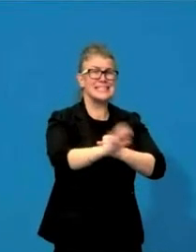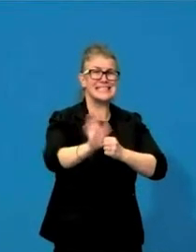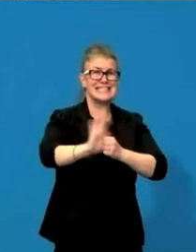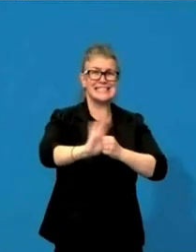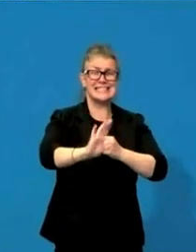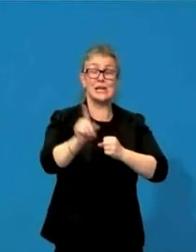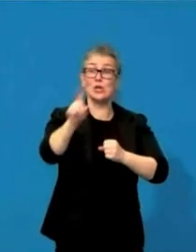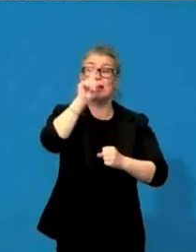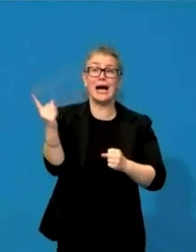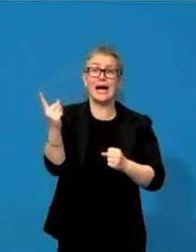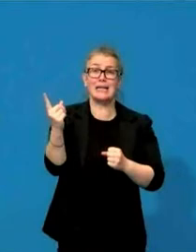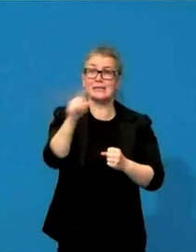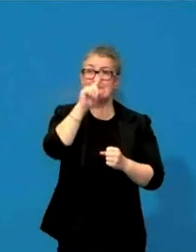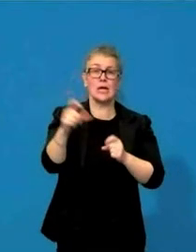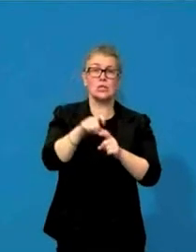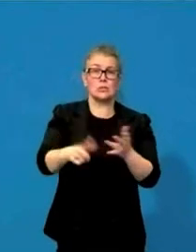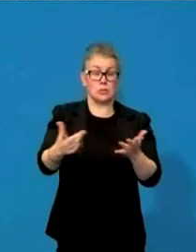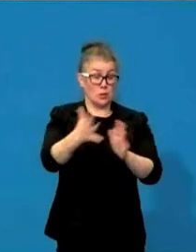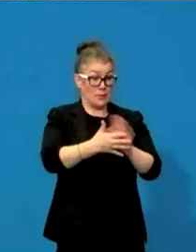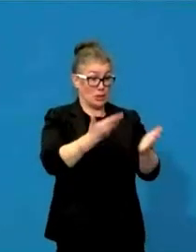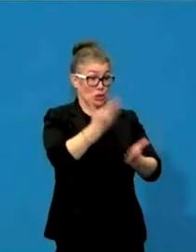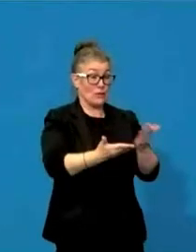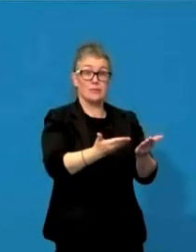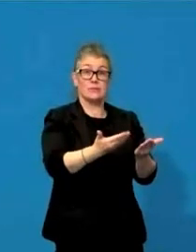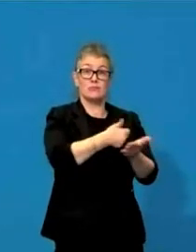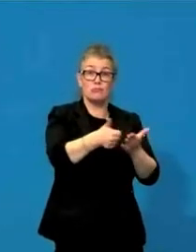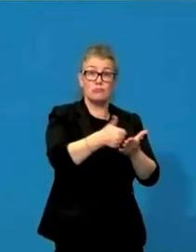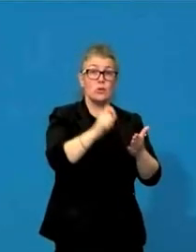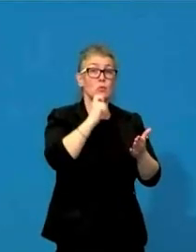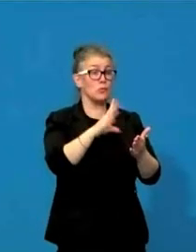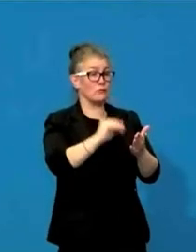So the services that we would normally get from state or federal agencies that are